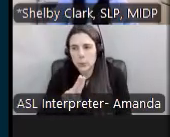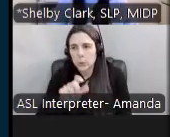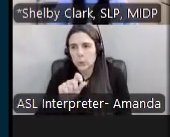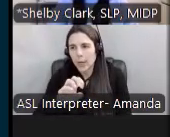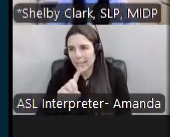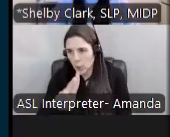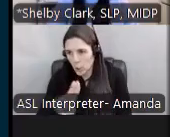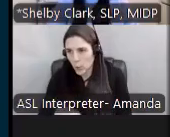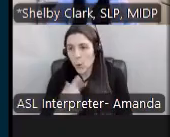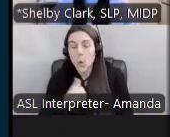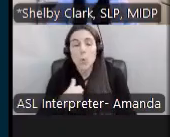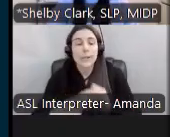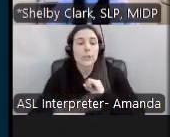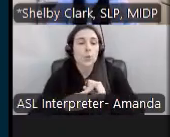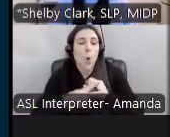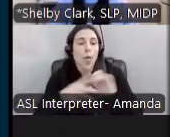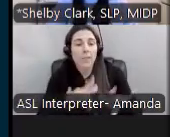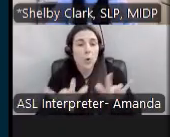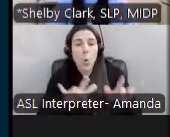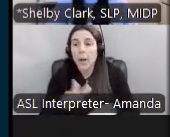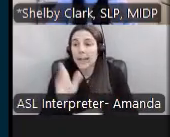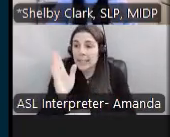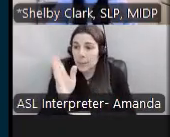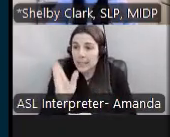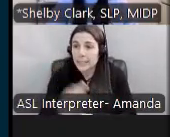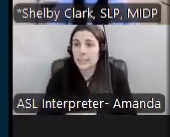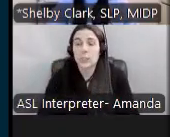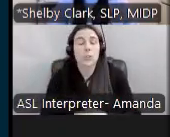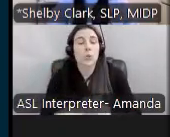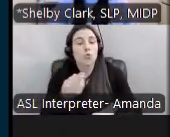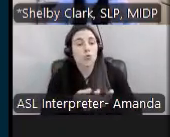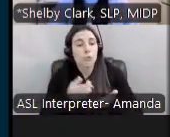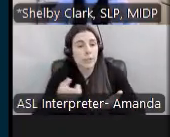recordings, the presentations, resources that are shared with